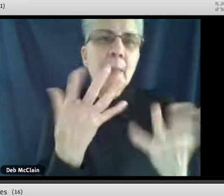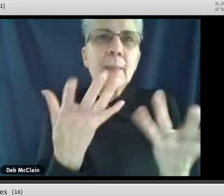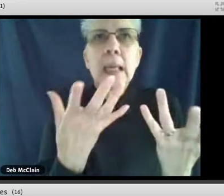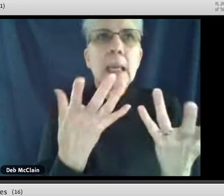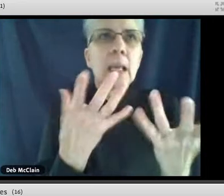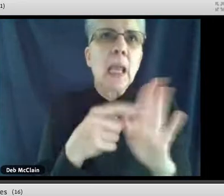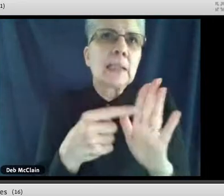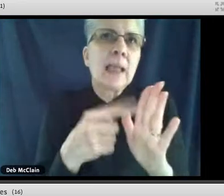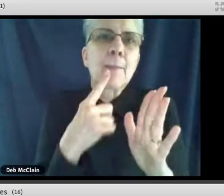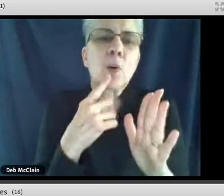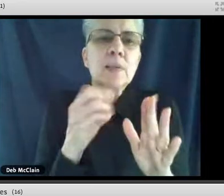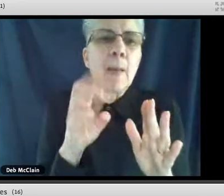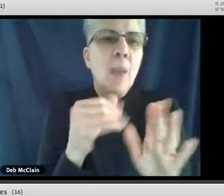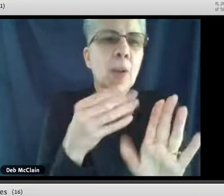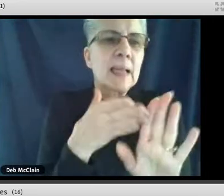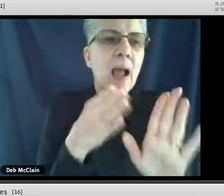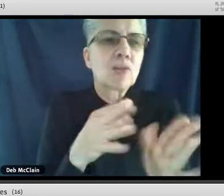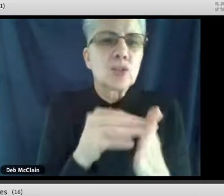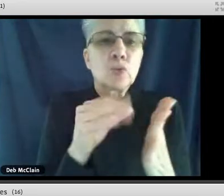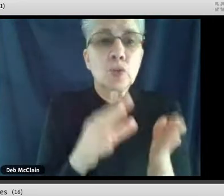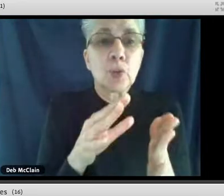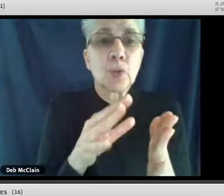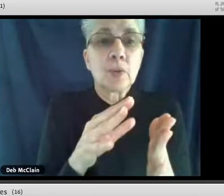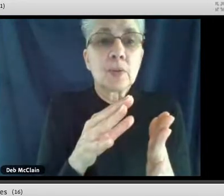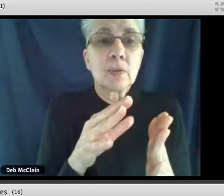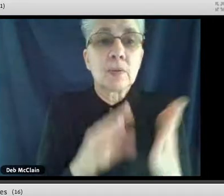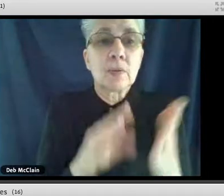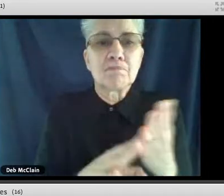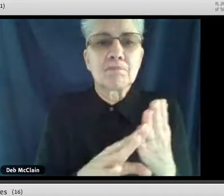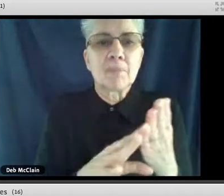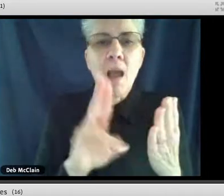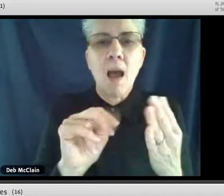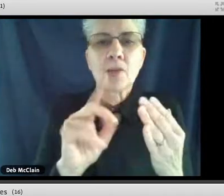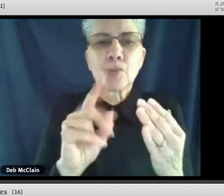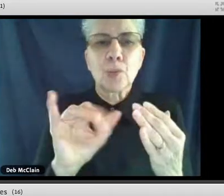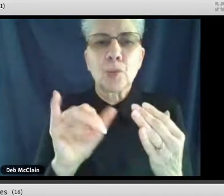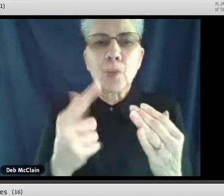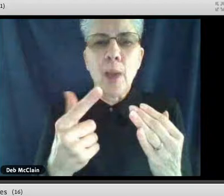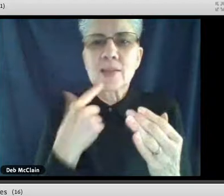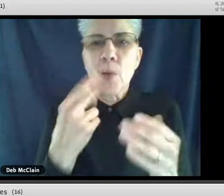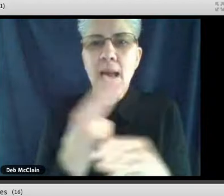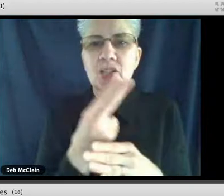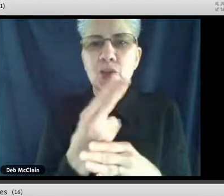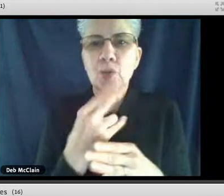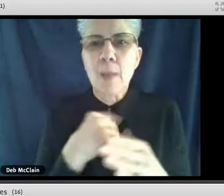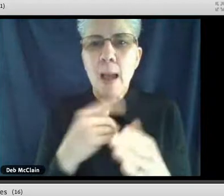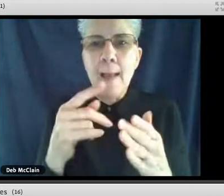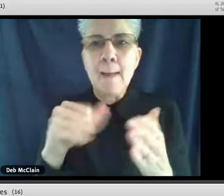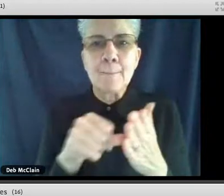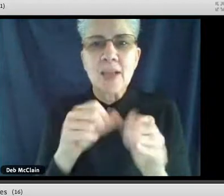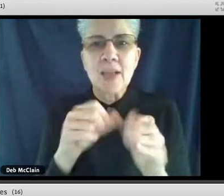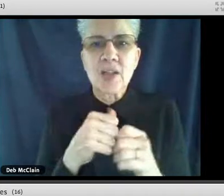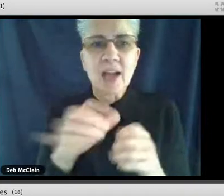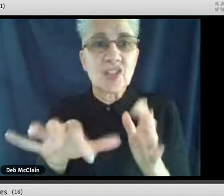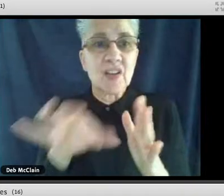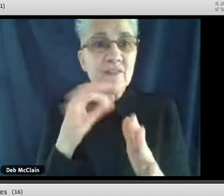is Mary is a psychology student, undergrad. So how does Mary navigate my page, and how does Mary find my resources?